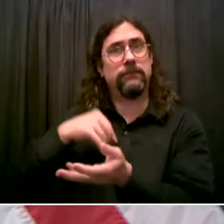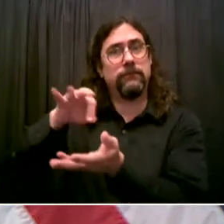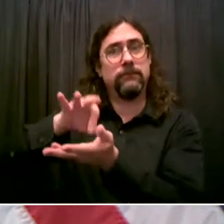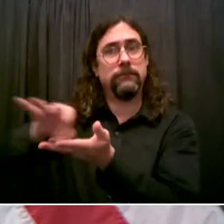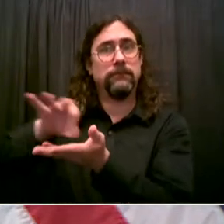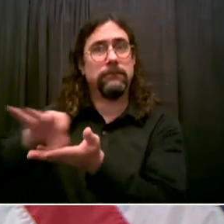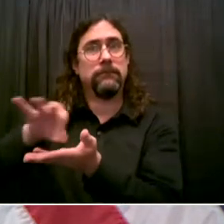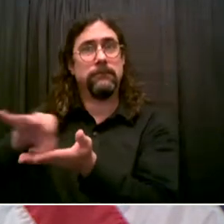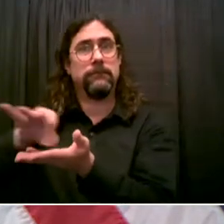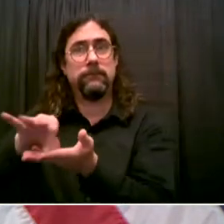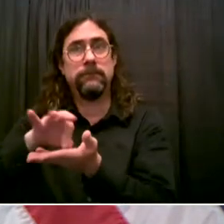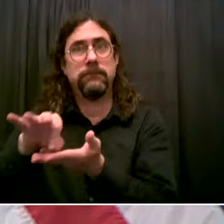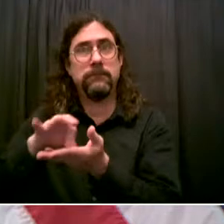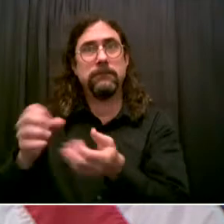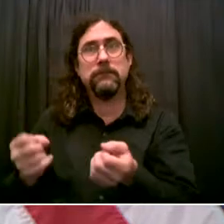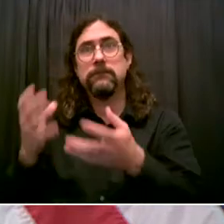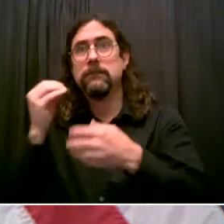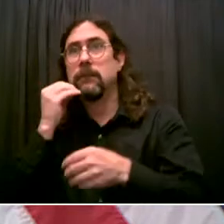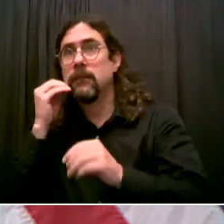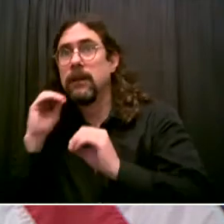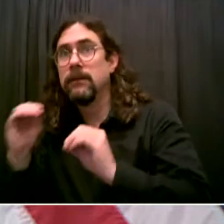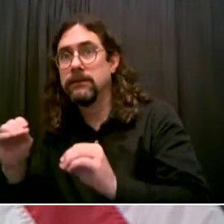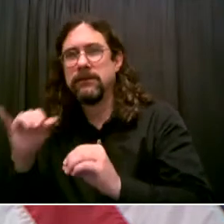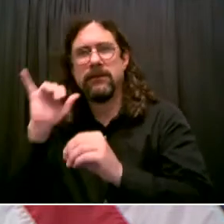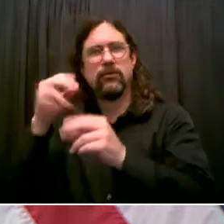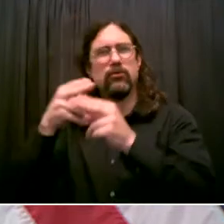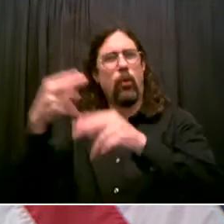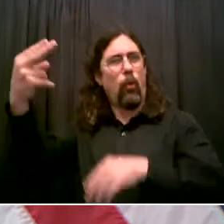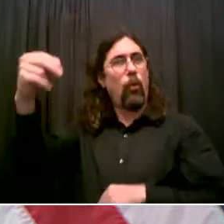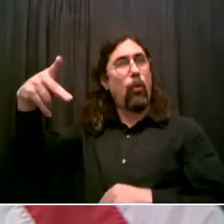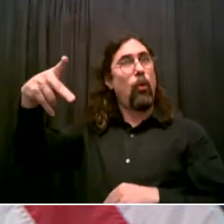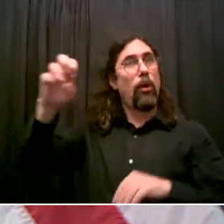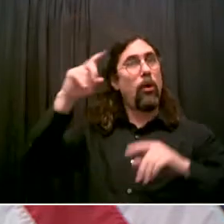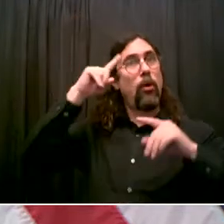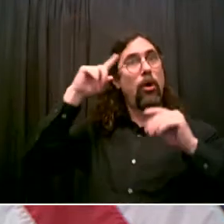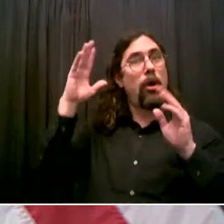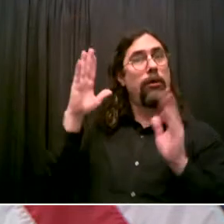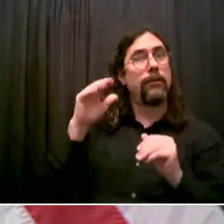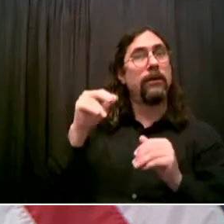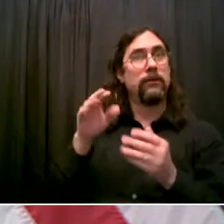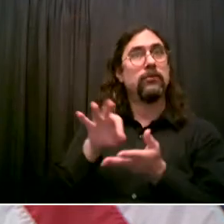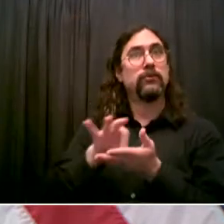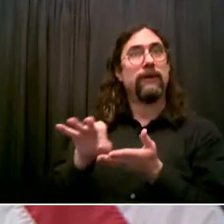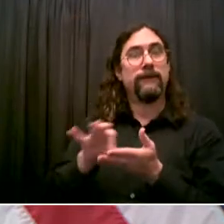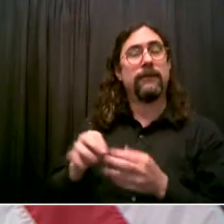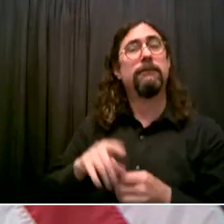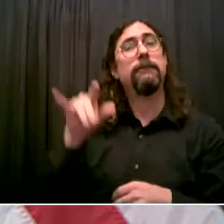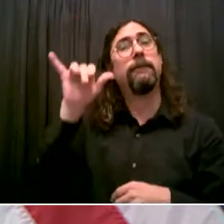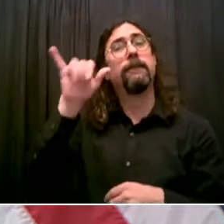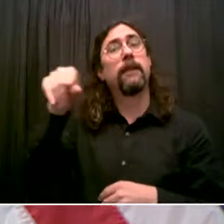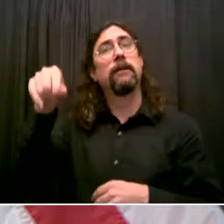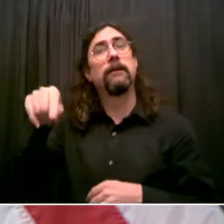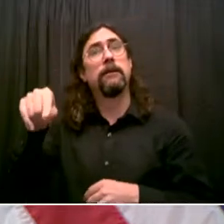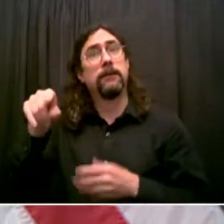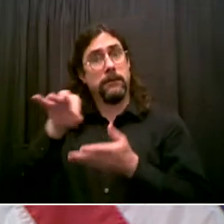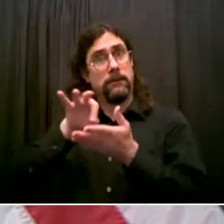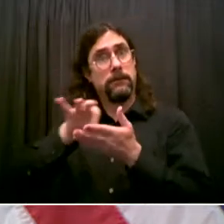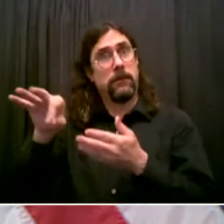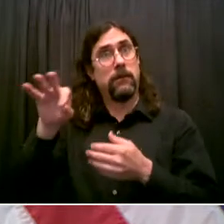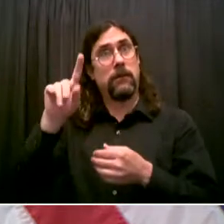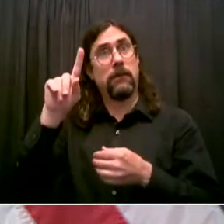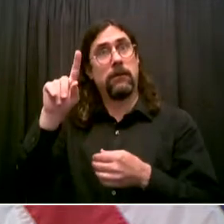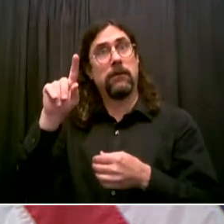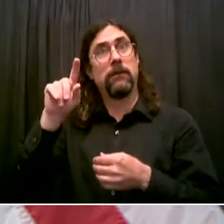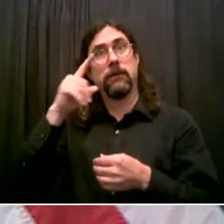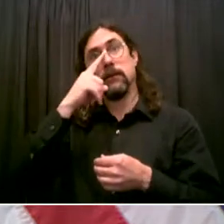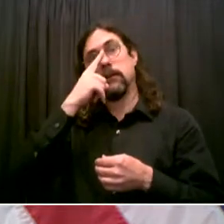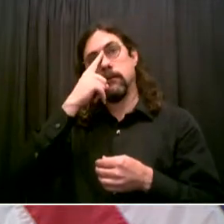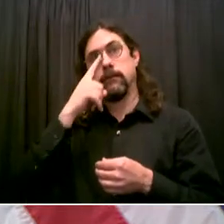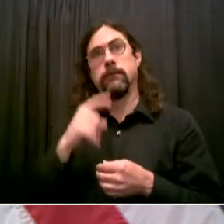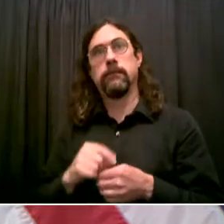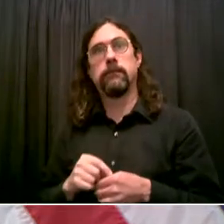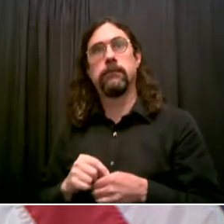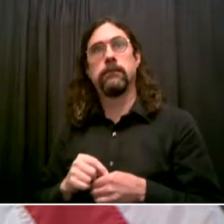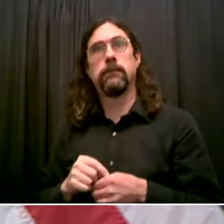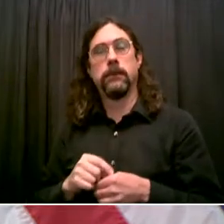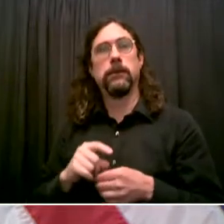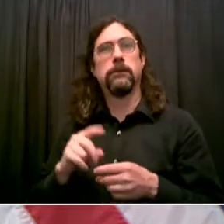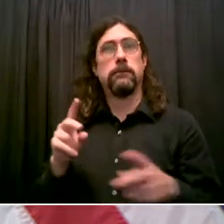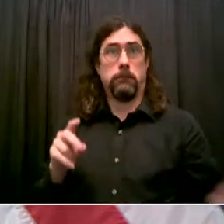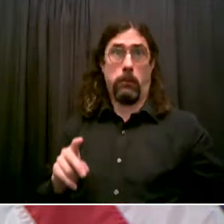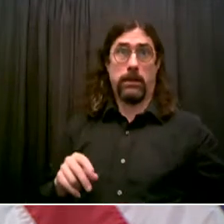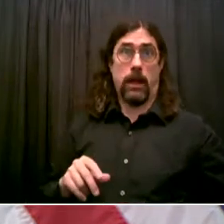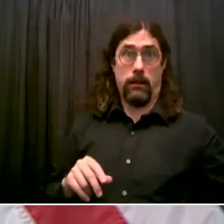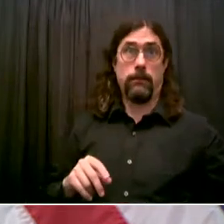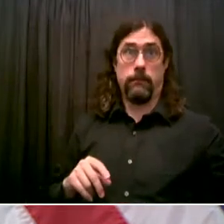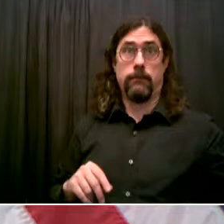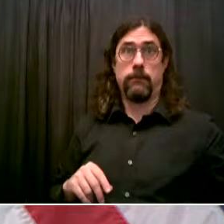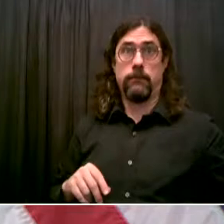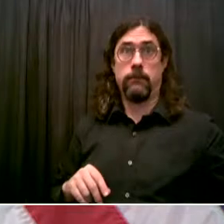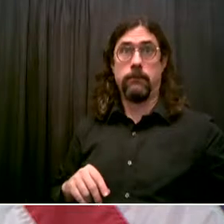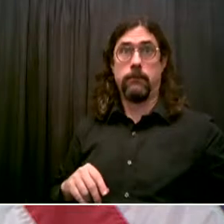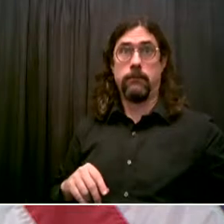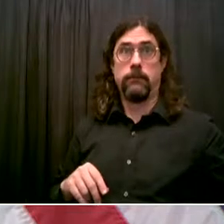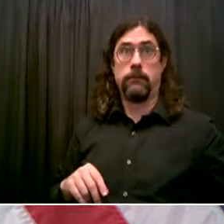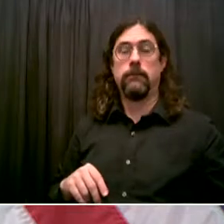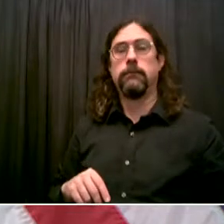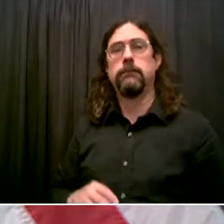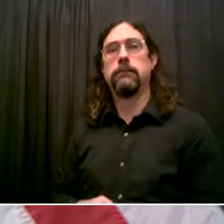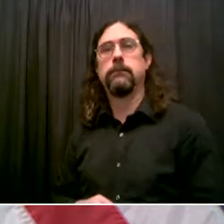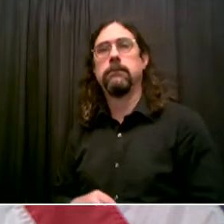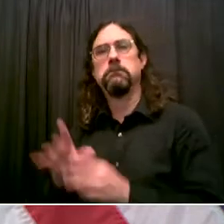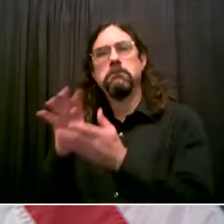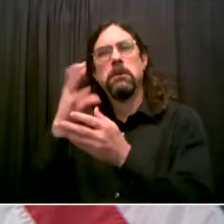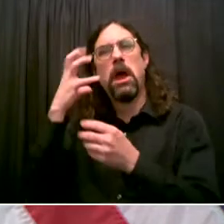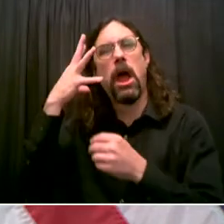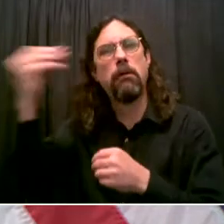AND THEY HAVE REMAINED. THE